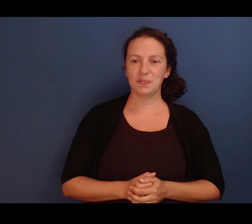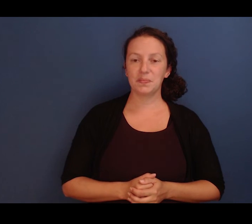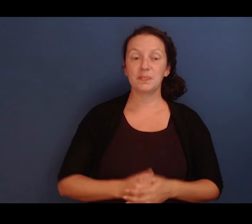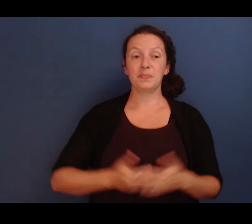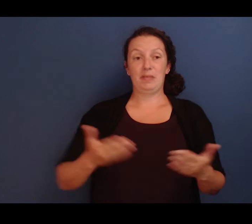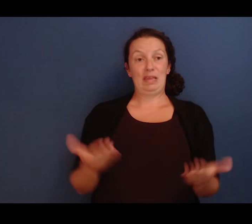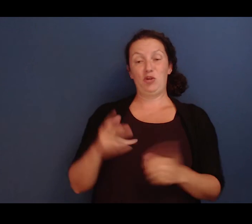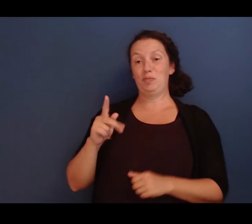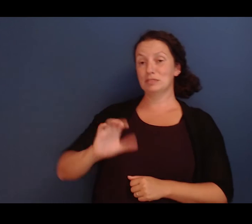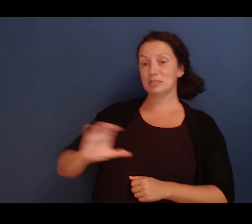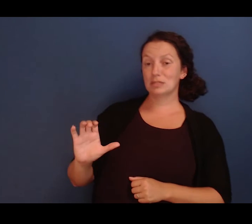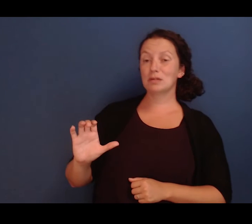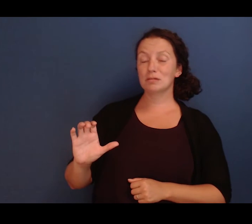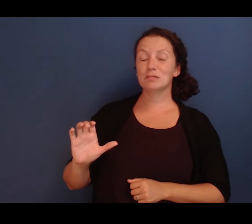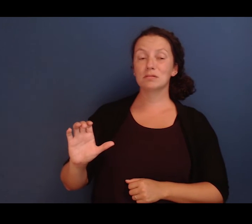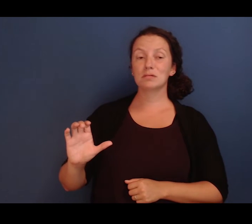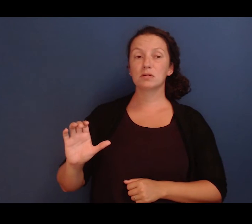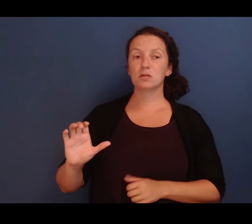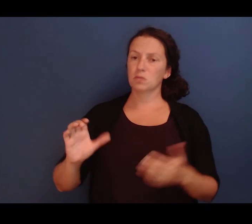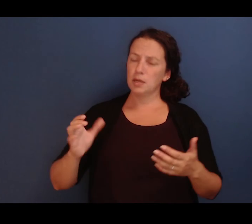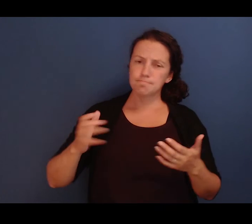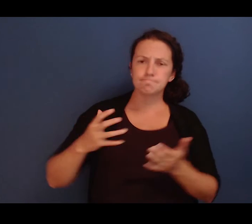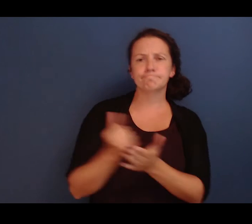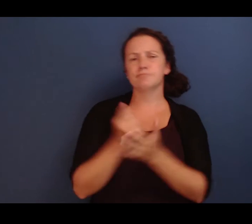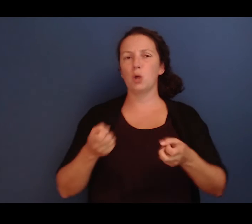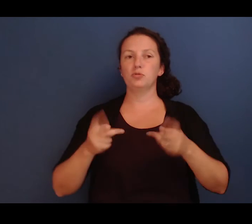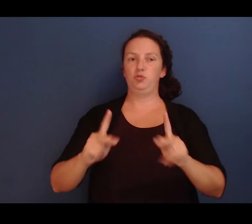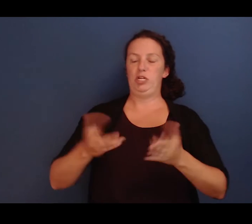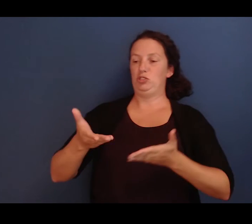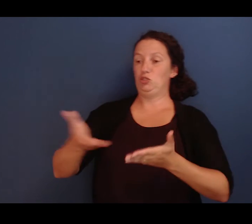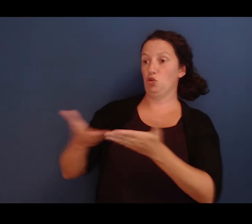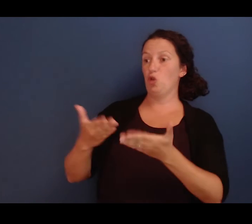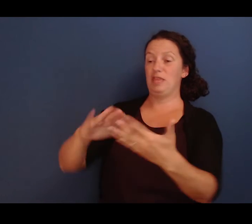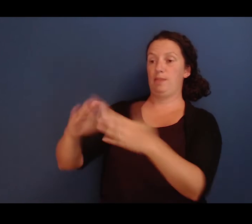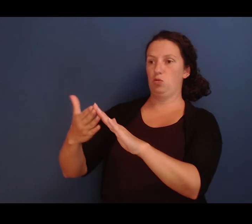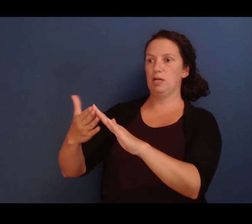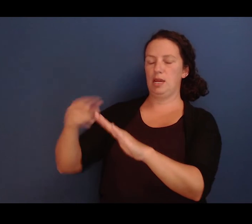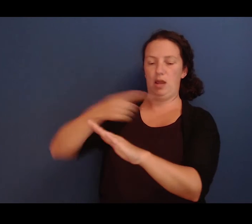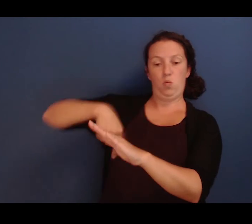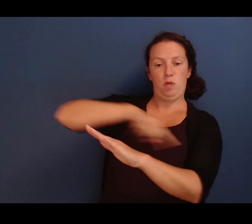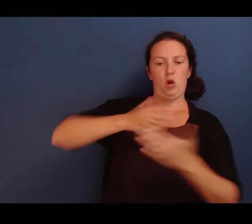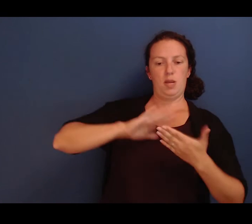Here at PCC, we have the opportunity to serve our community AS A COMMUNITY. Please join